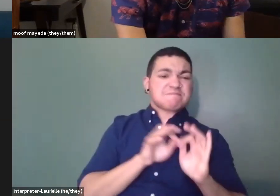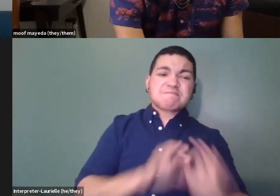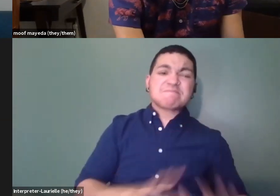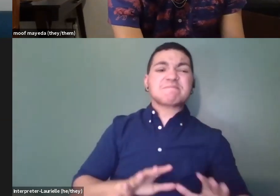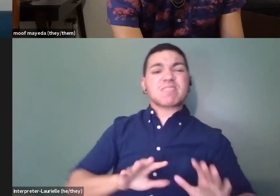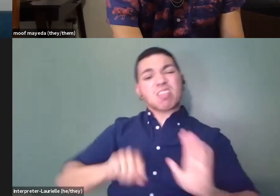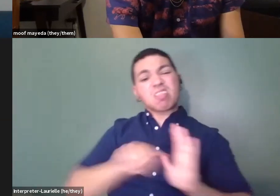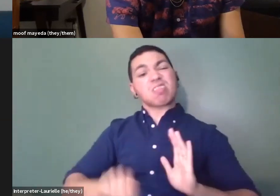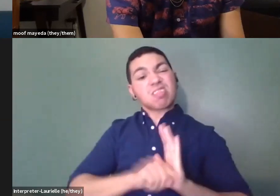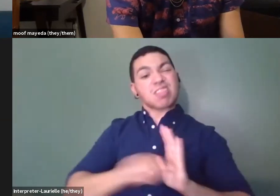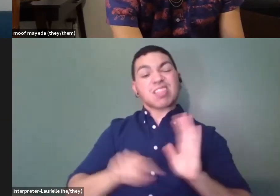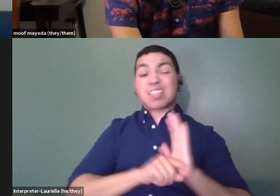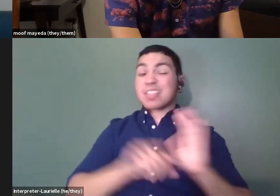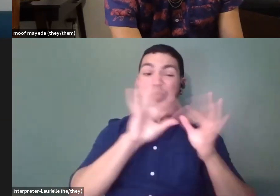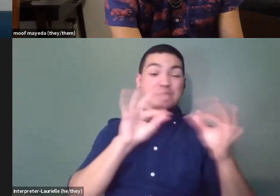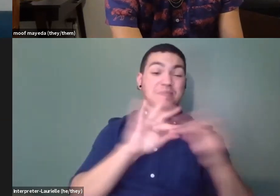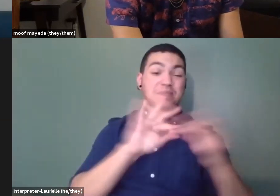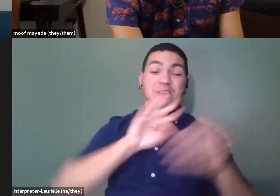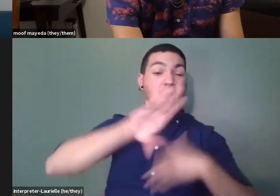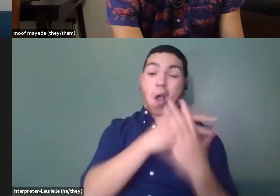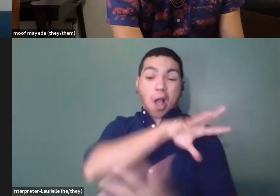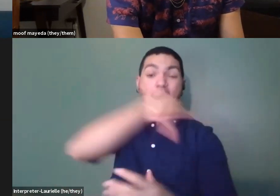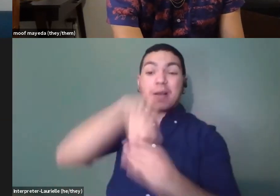So I didn't intend on backing down from that.